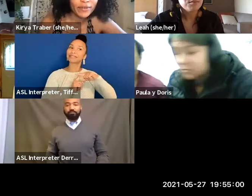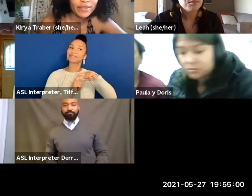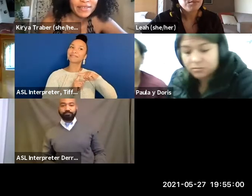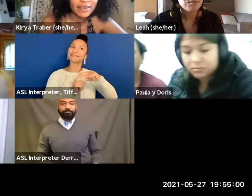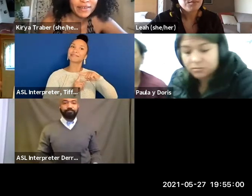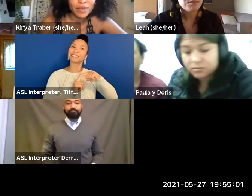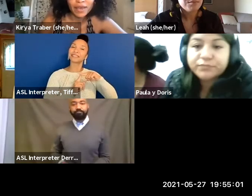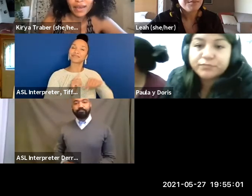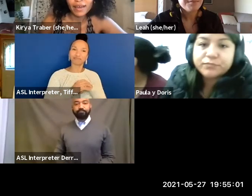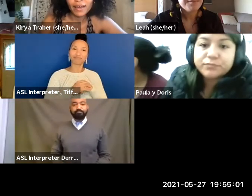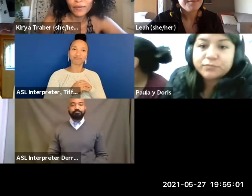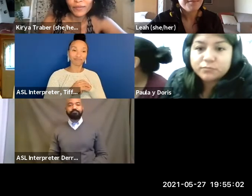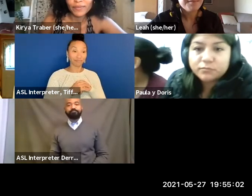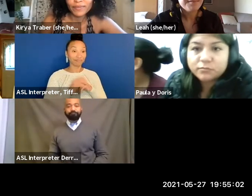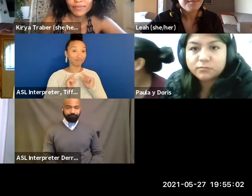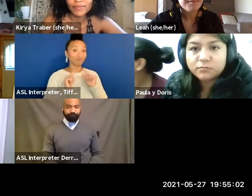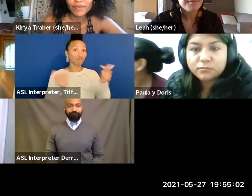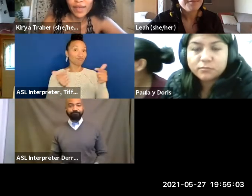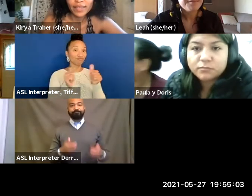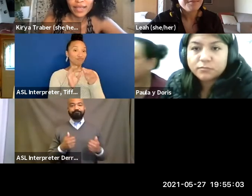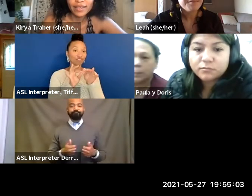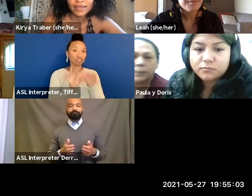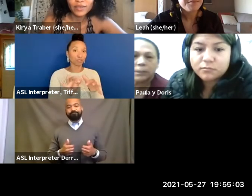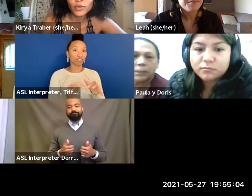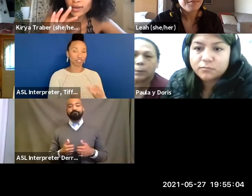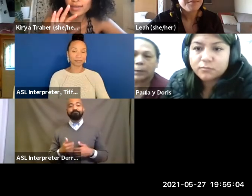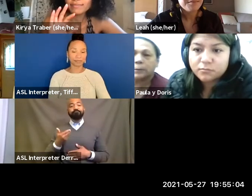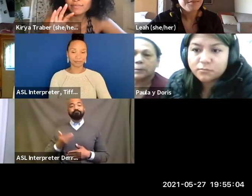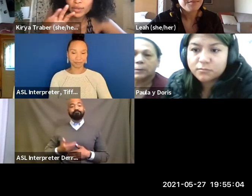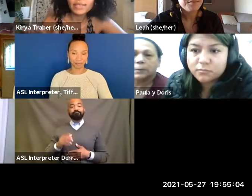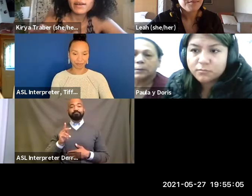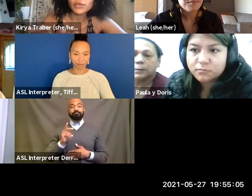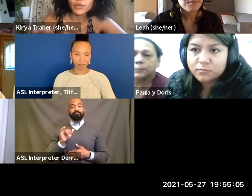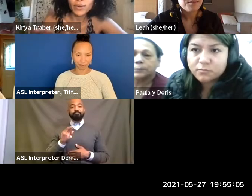Kirya Traber (she/her): Think about the word impacted in their own story and shift their experience to their own story.